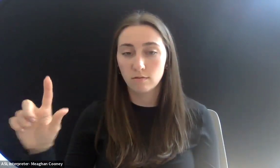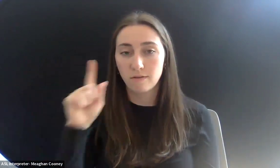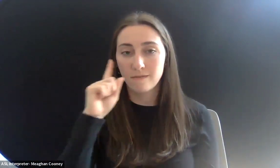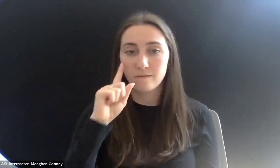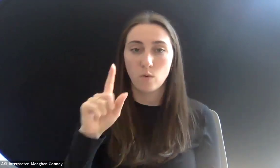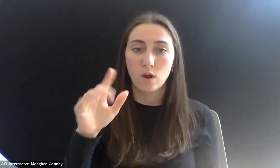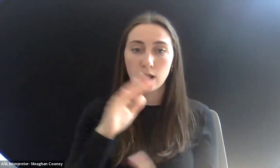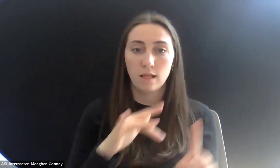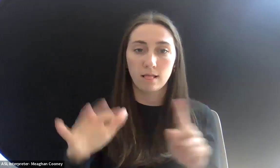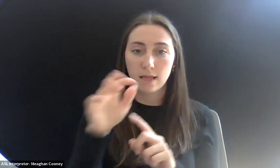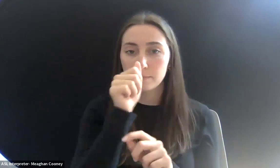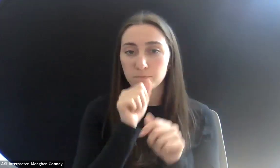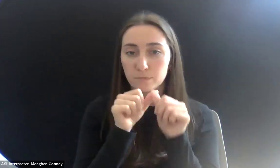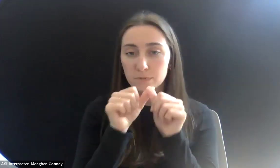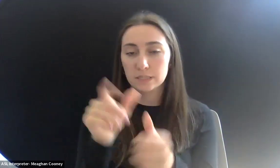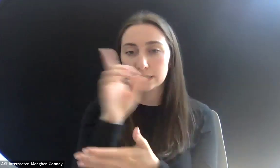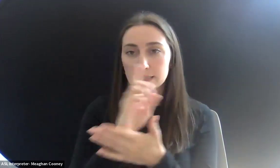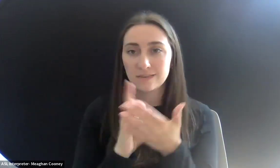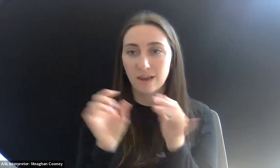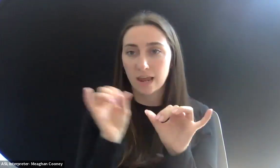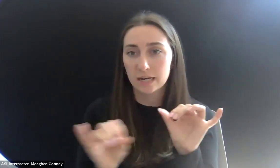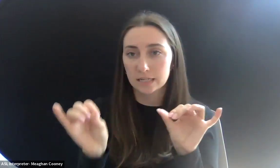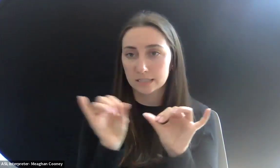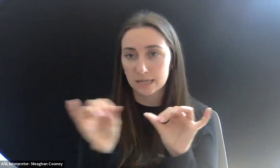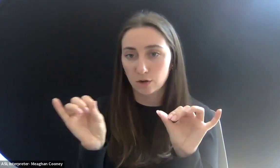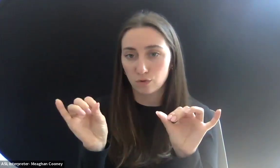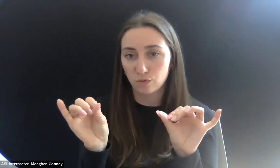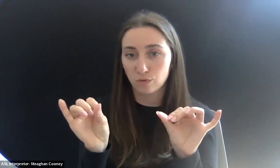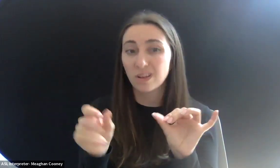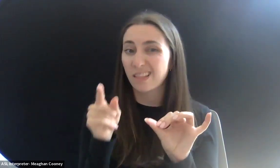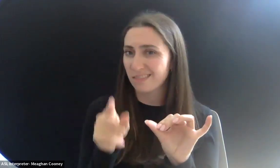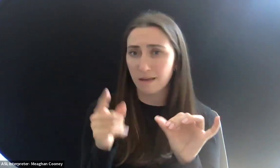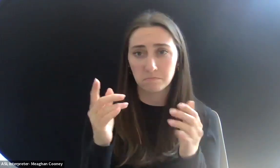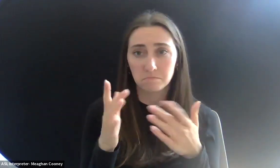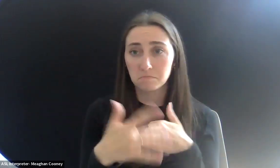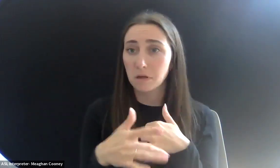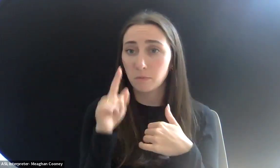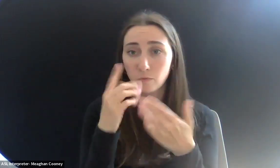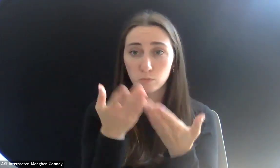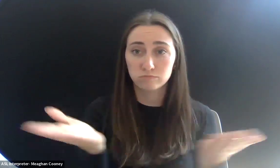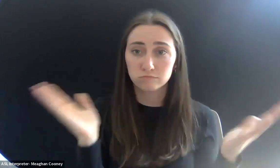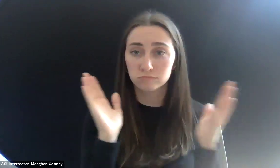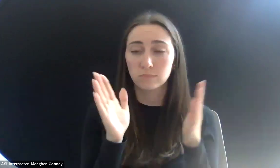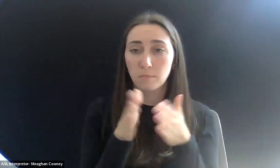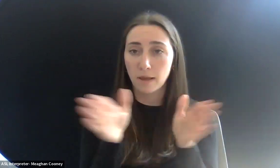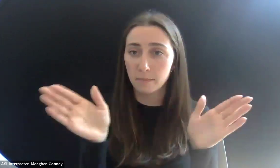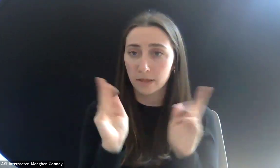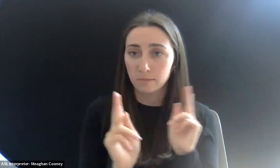It's an online tool that's available to anyone in the public that allows the user based on some information